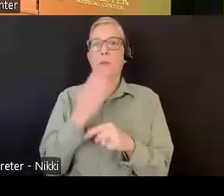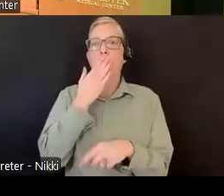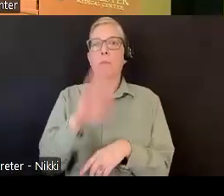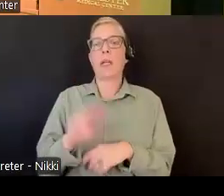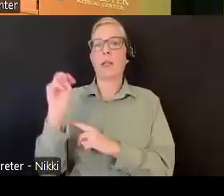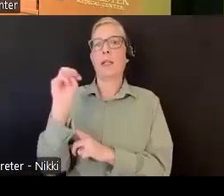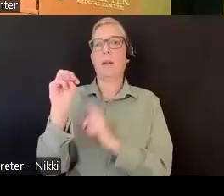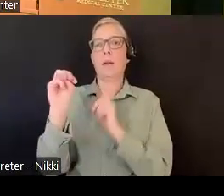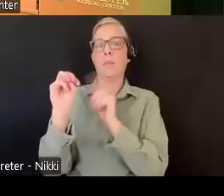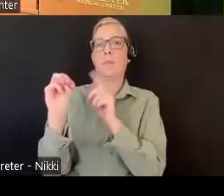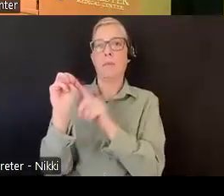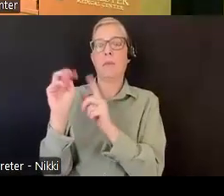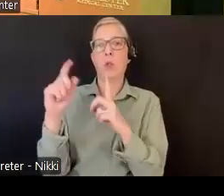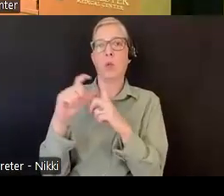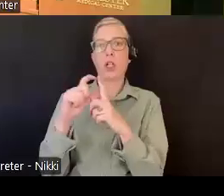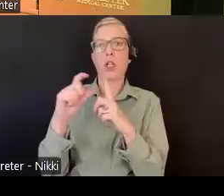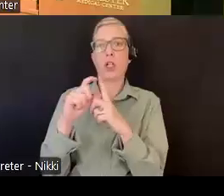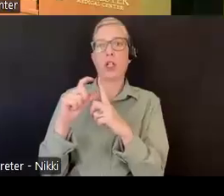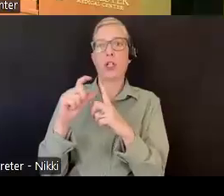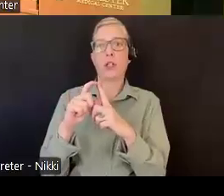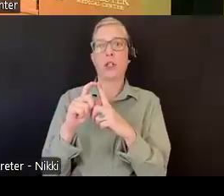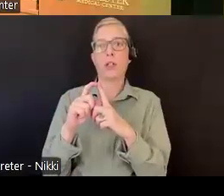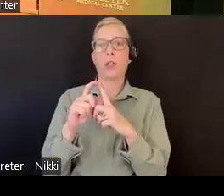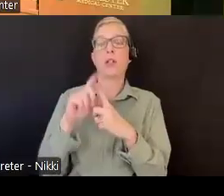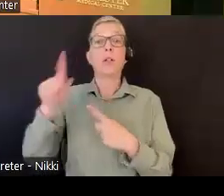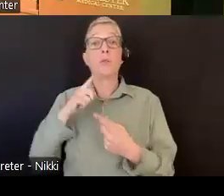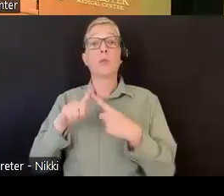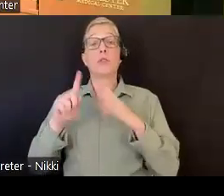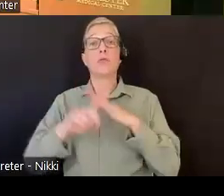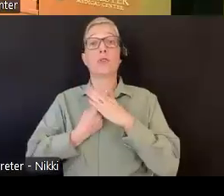get the I call it the Mword. Where do we when you start out on this, where do you find the funds and